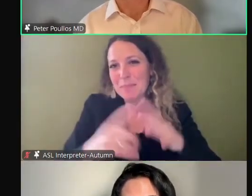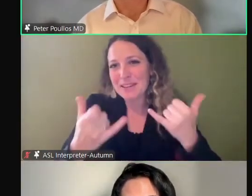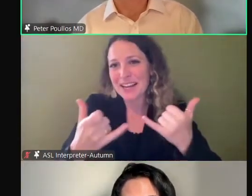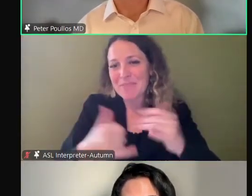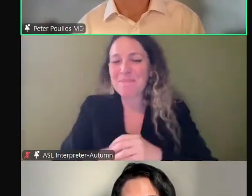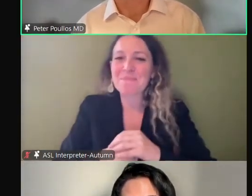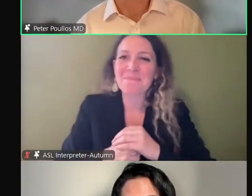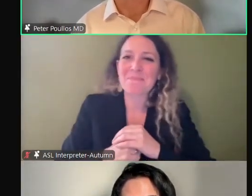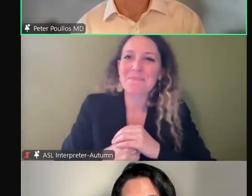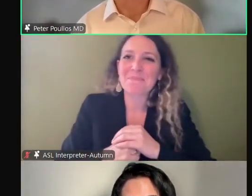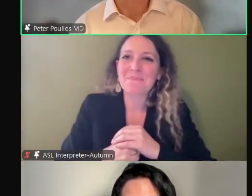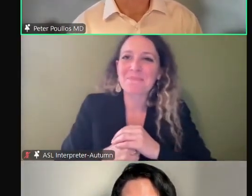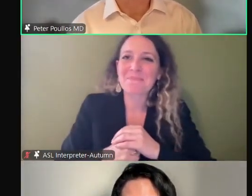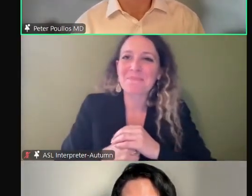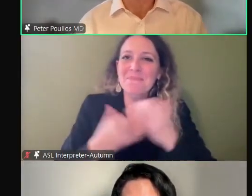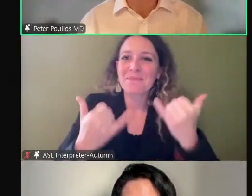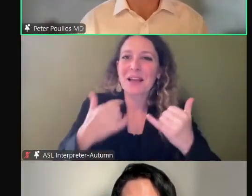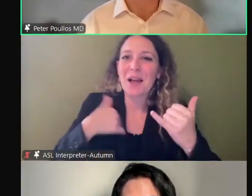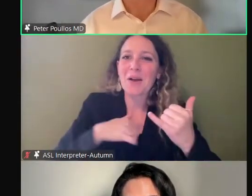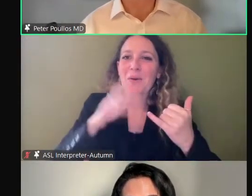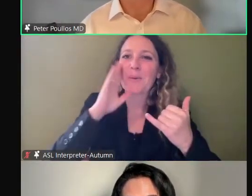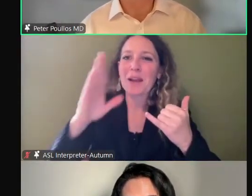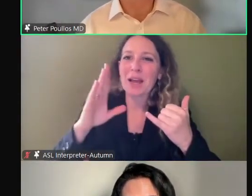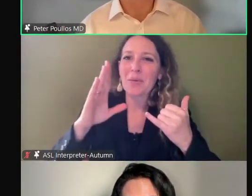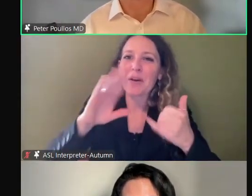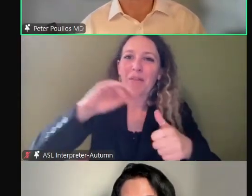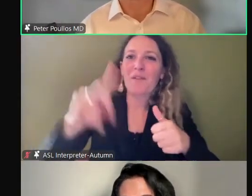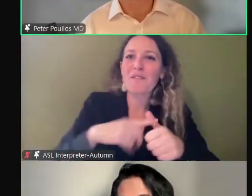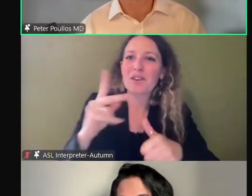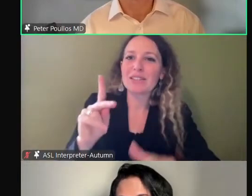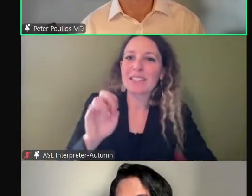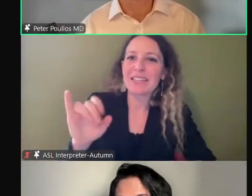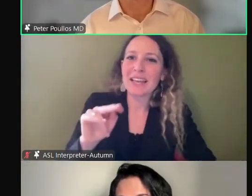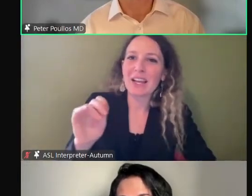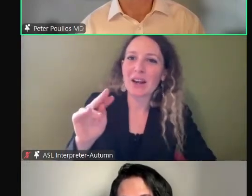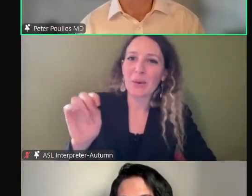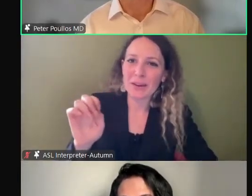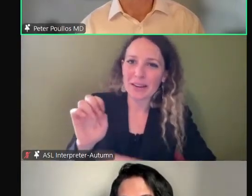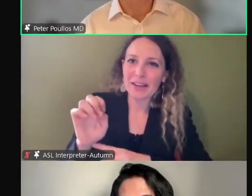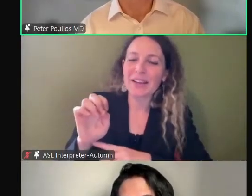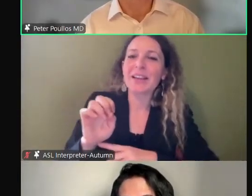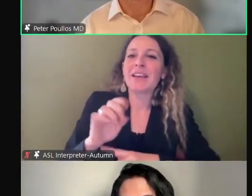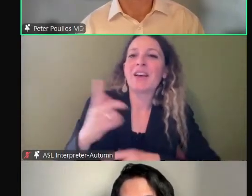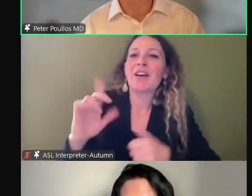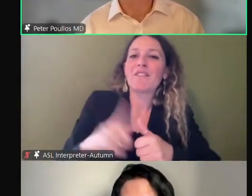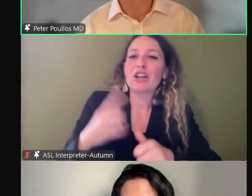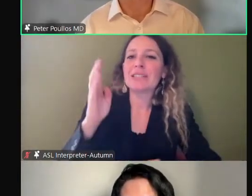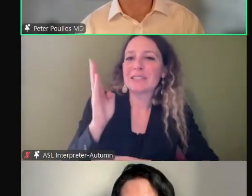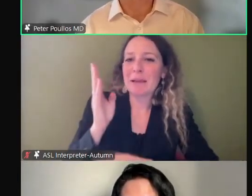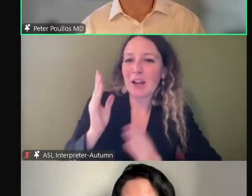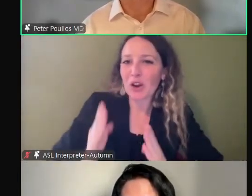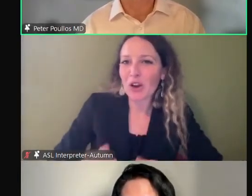to go to our first keynote. Our first keynote speaker is Anne Sommers McIntosh, the Executive